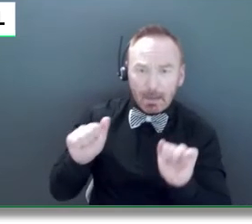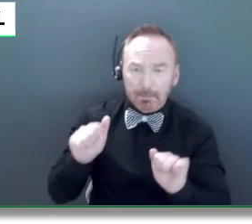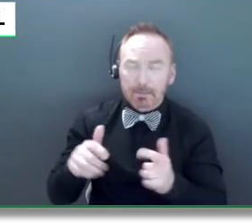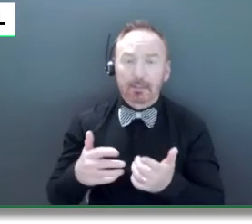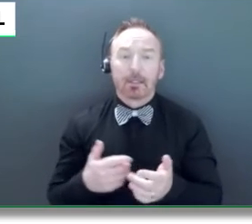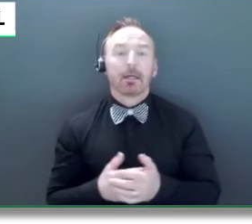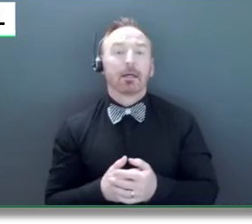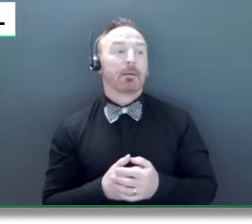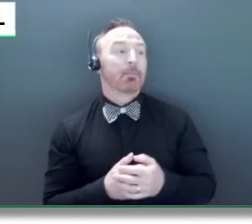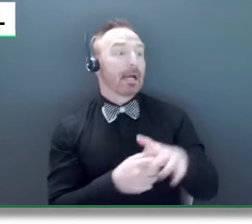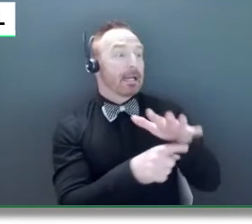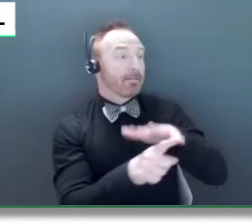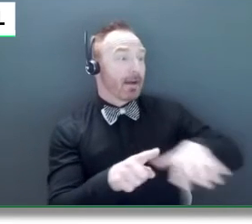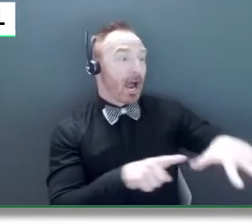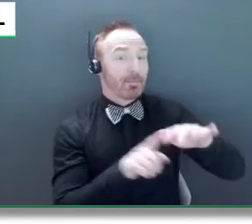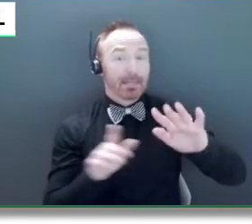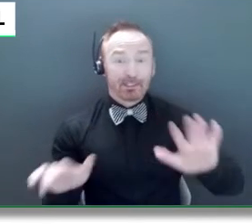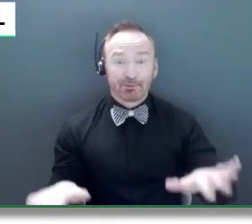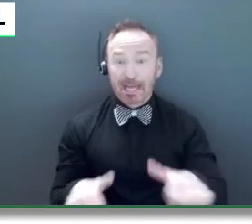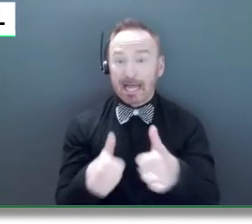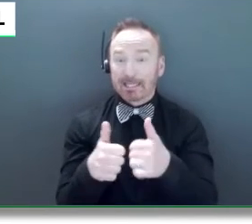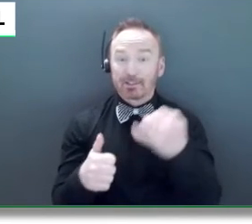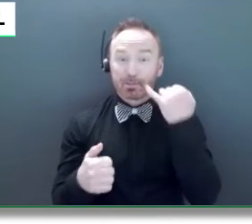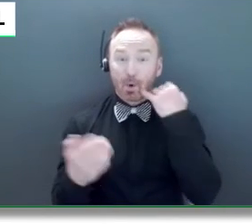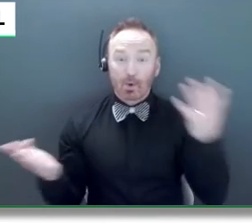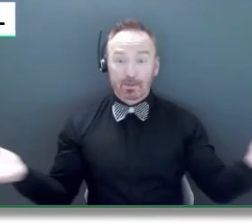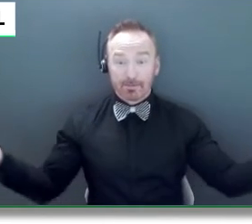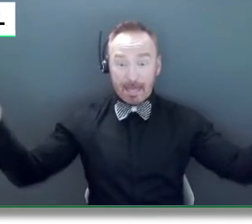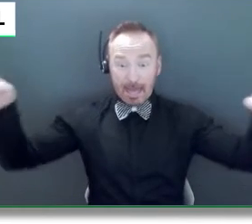different places. There's the valley floor that can be more accessible.